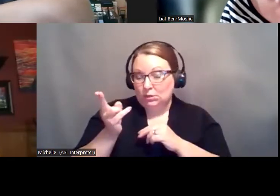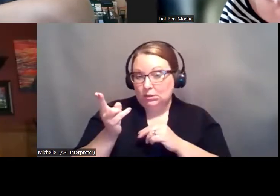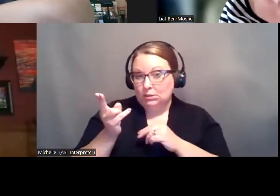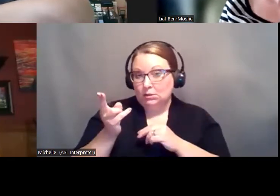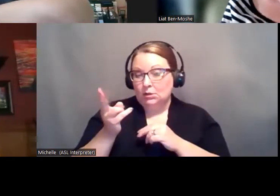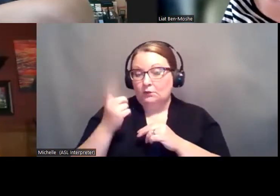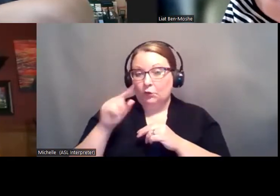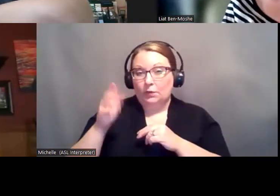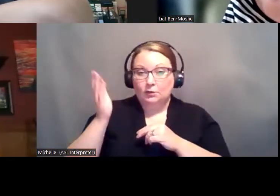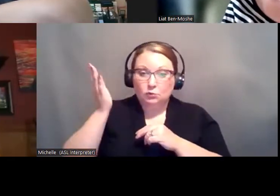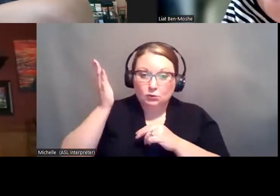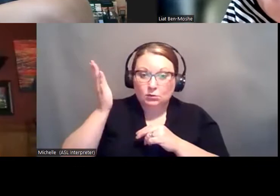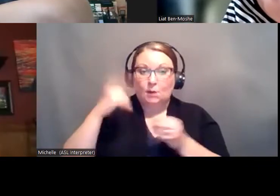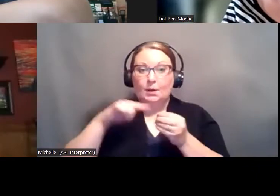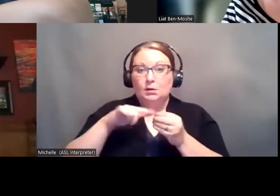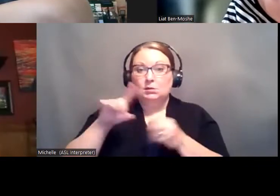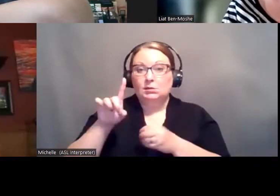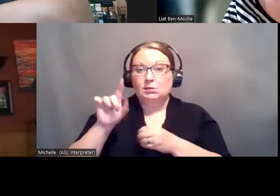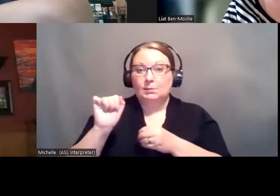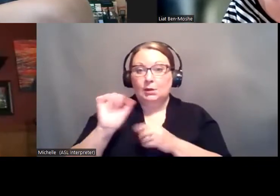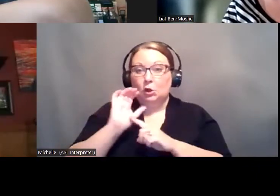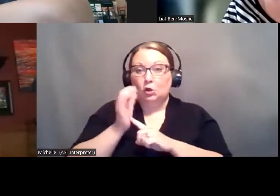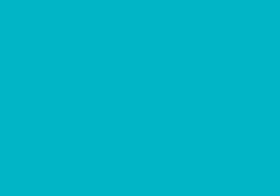on Disability Cultural Centers in Higher Education.